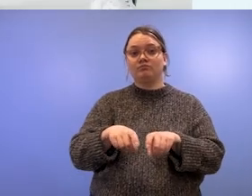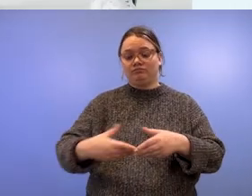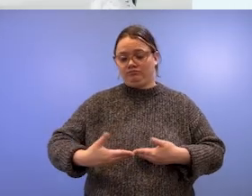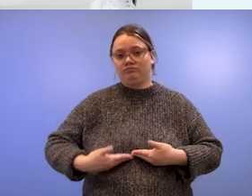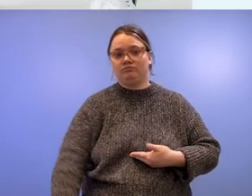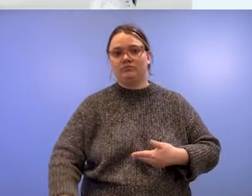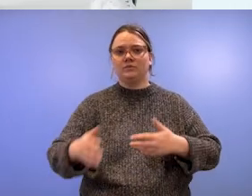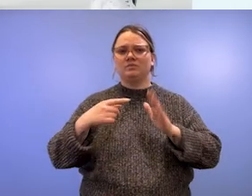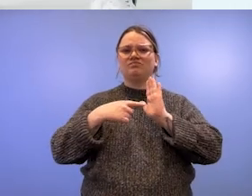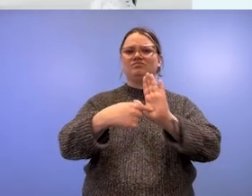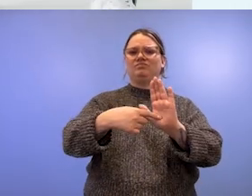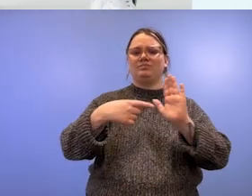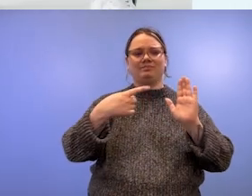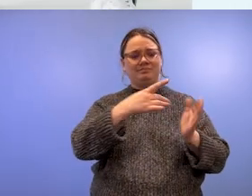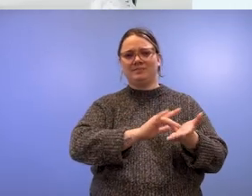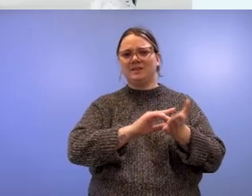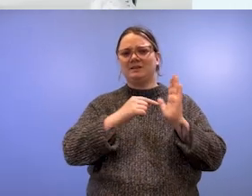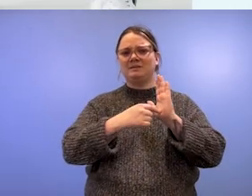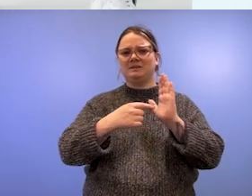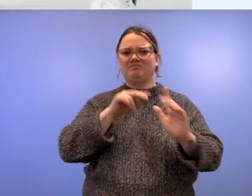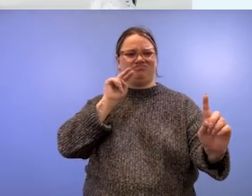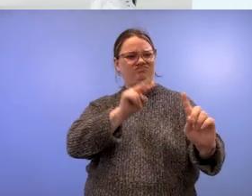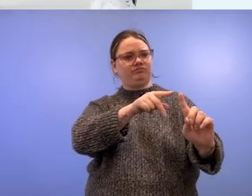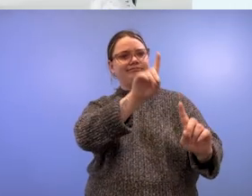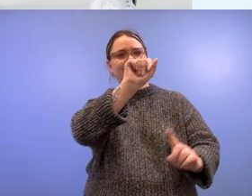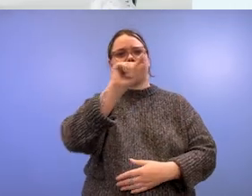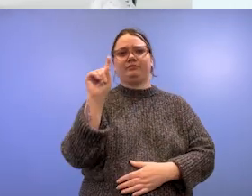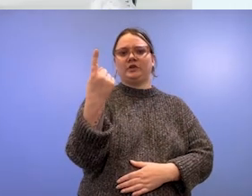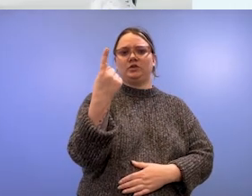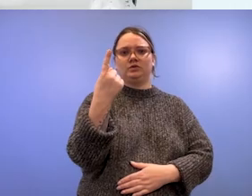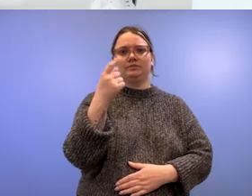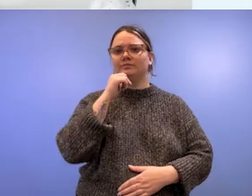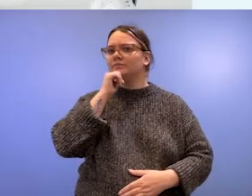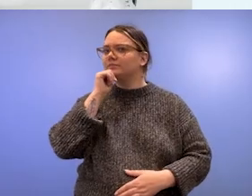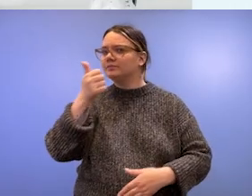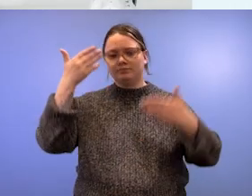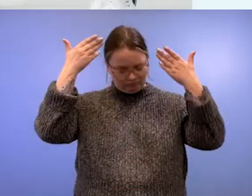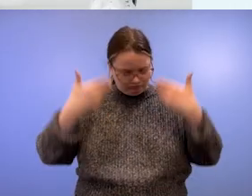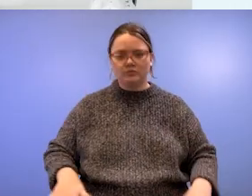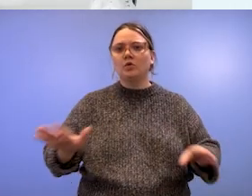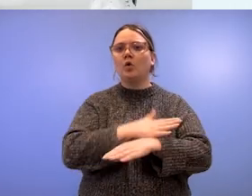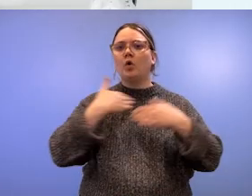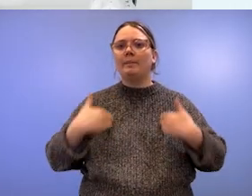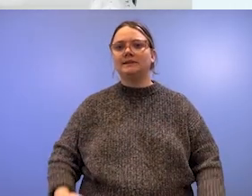symbolizing how the medical model sees a person as their disability and not as a full person.